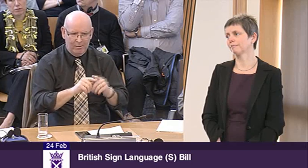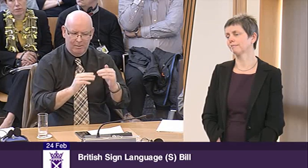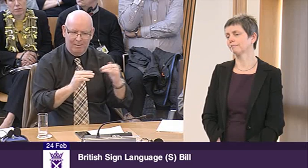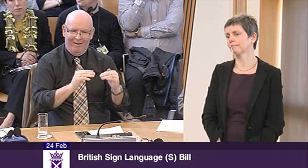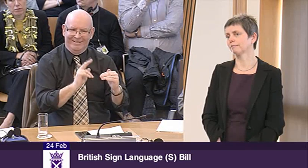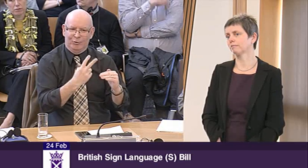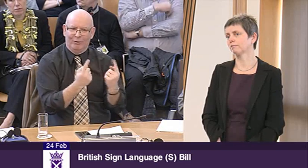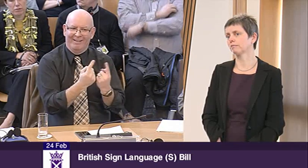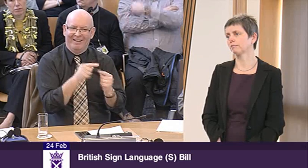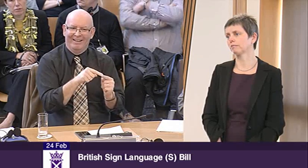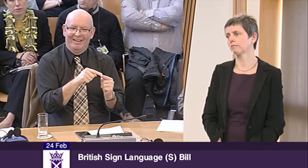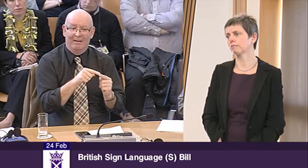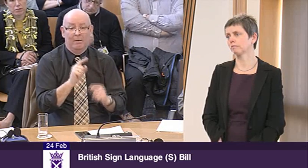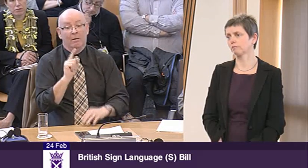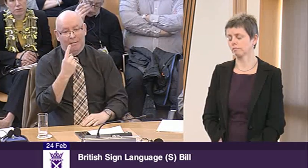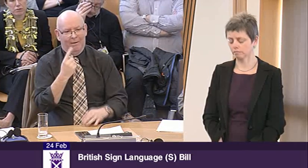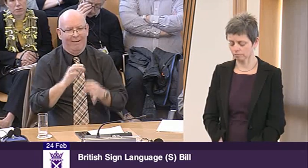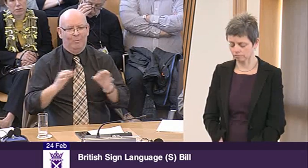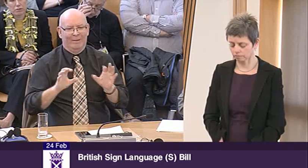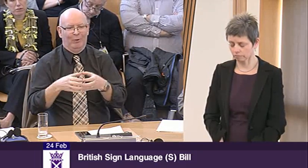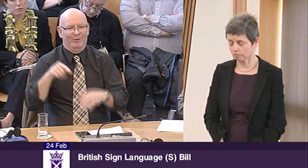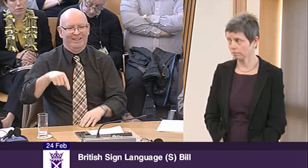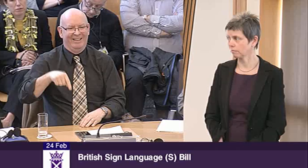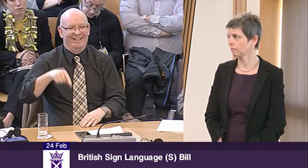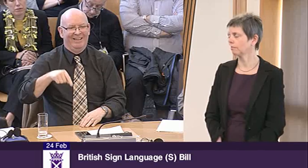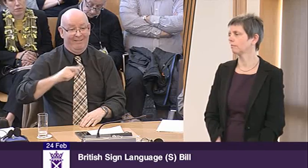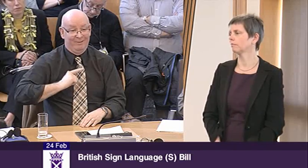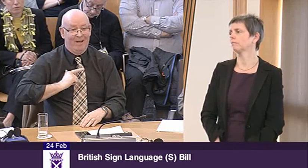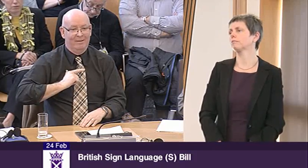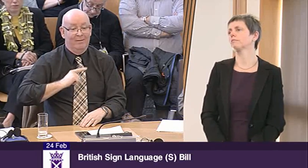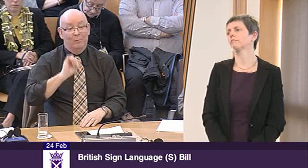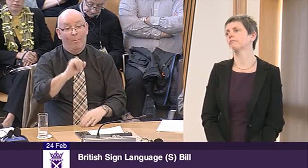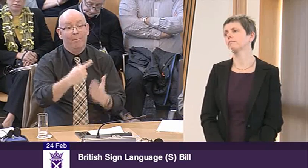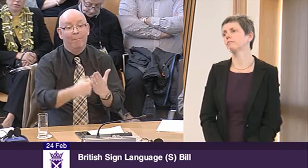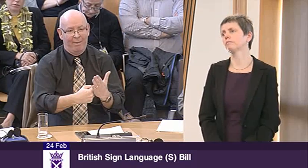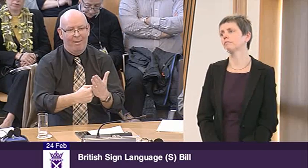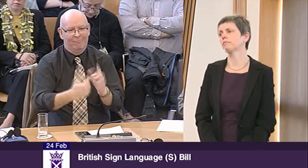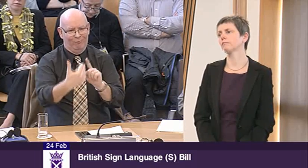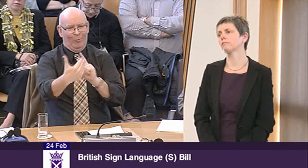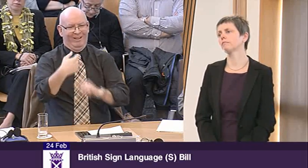that creates barriers to how we access society. However, that is the secondary issue for us.